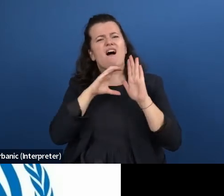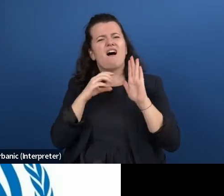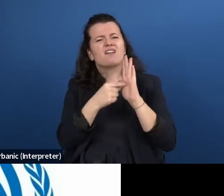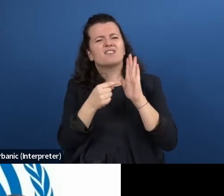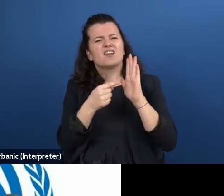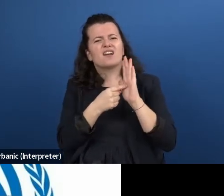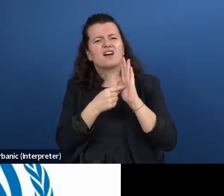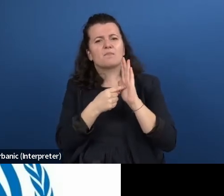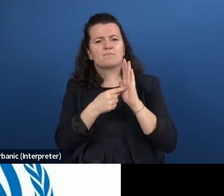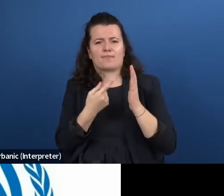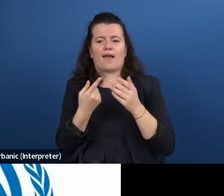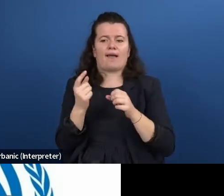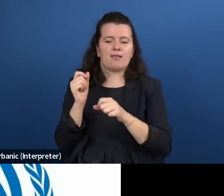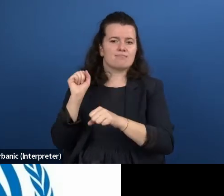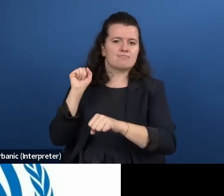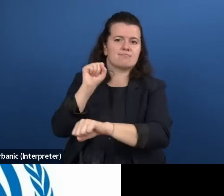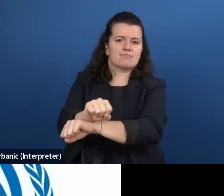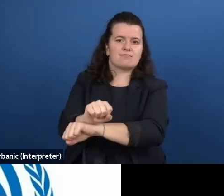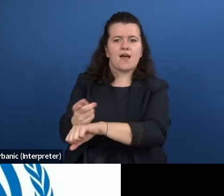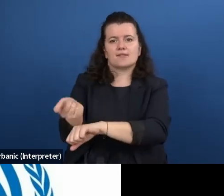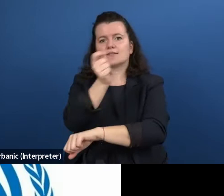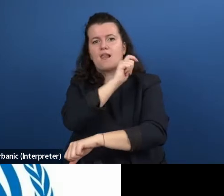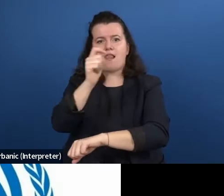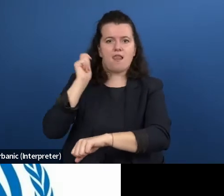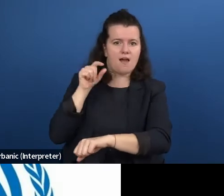as including the prohibition on trafficking in persons.